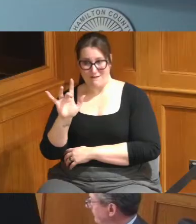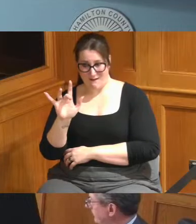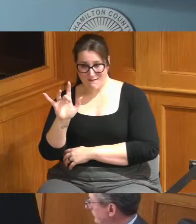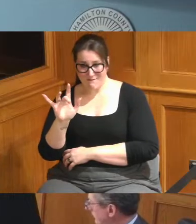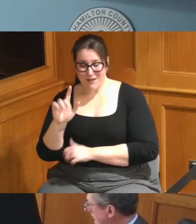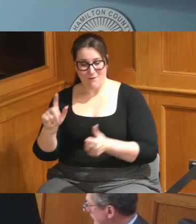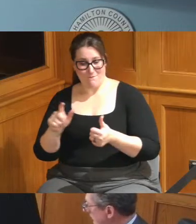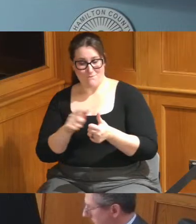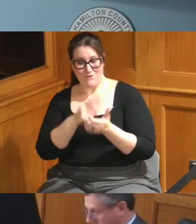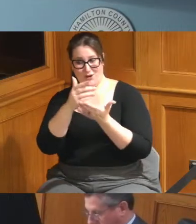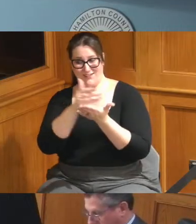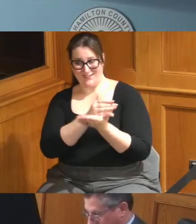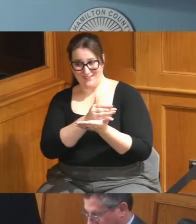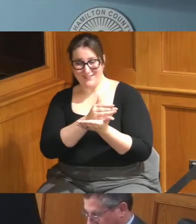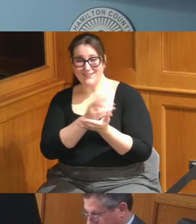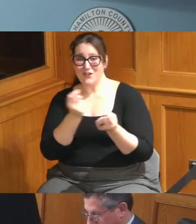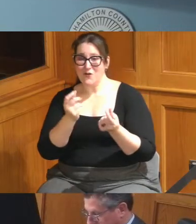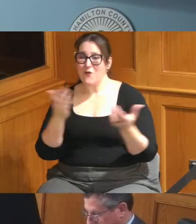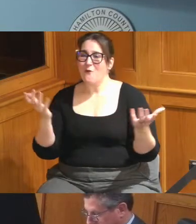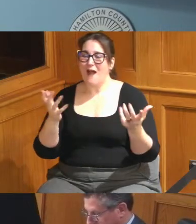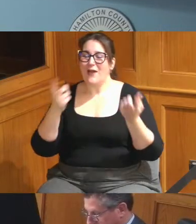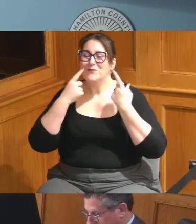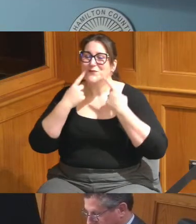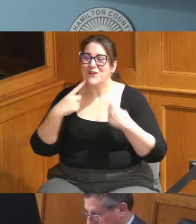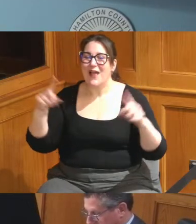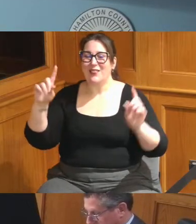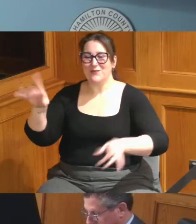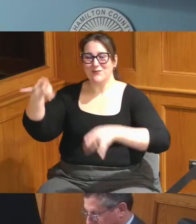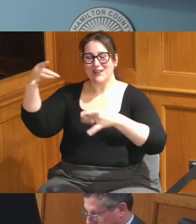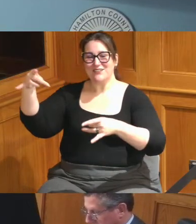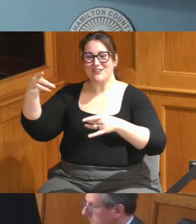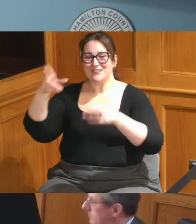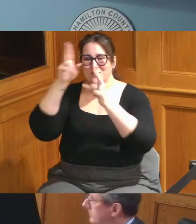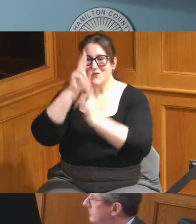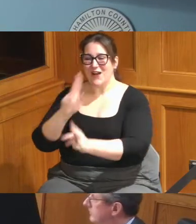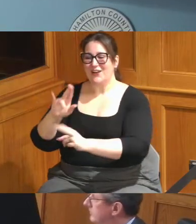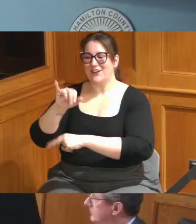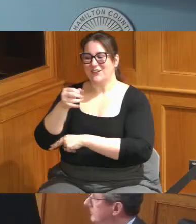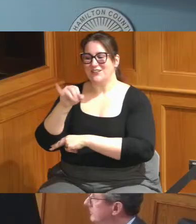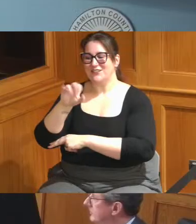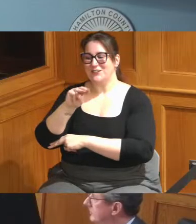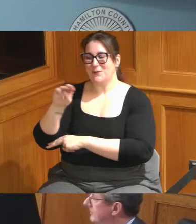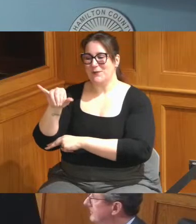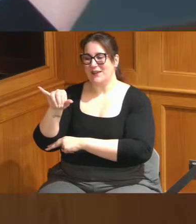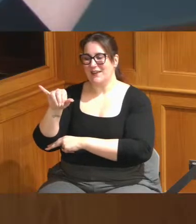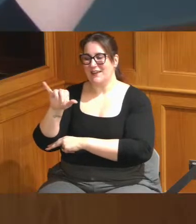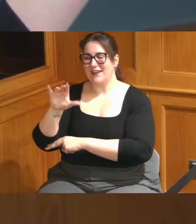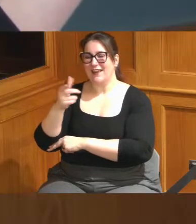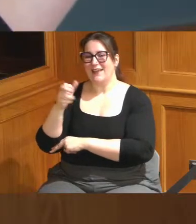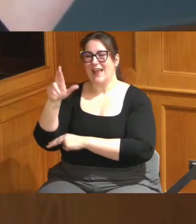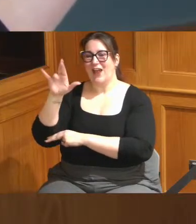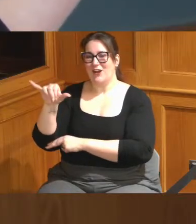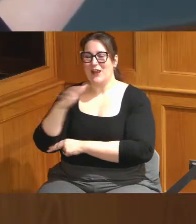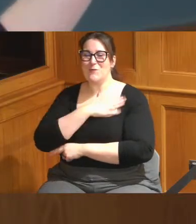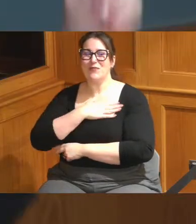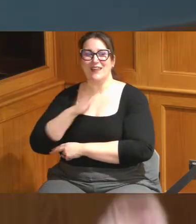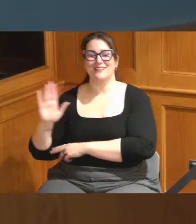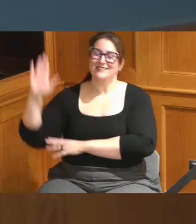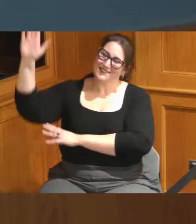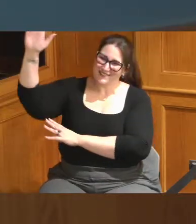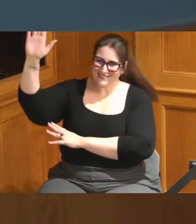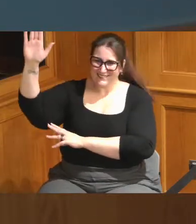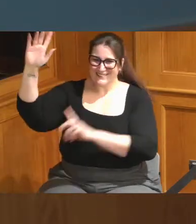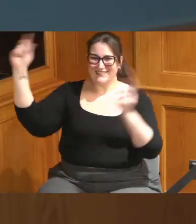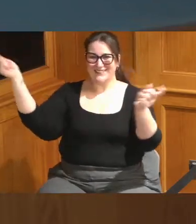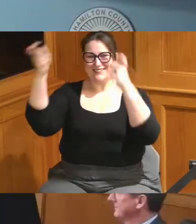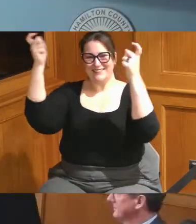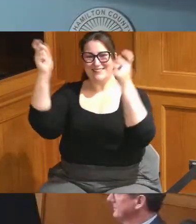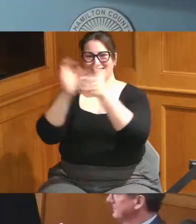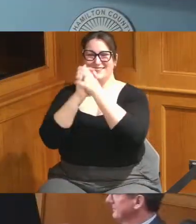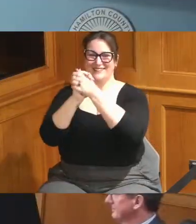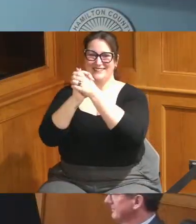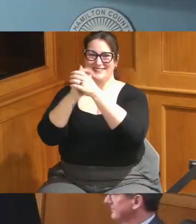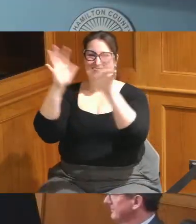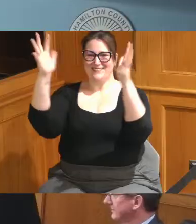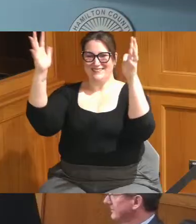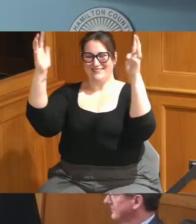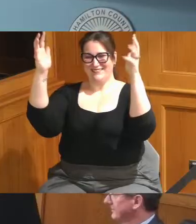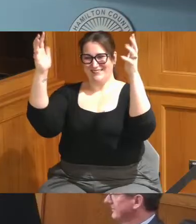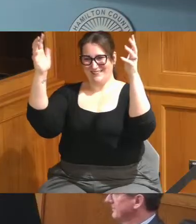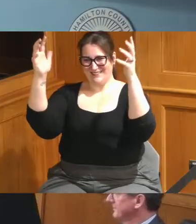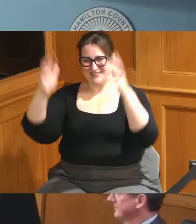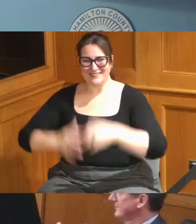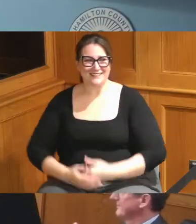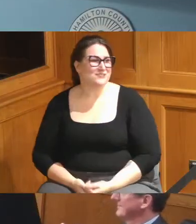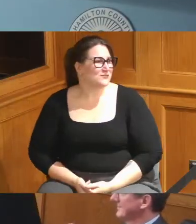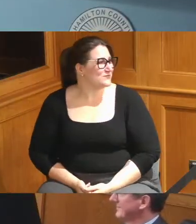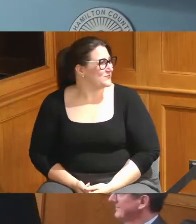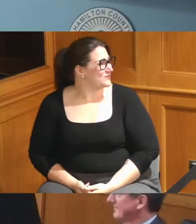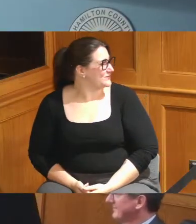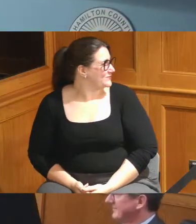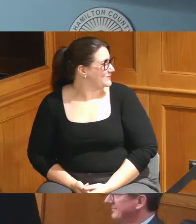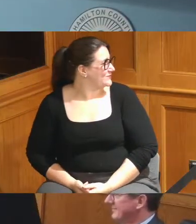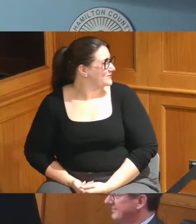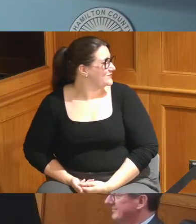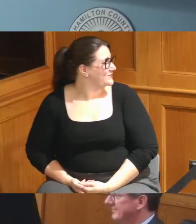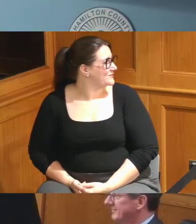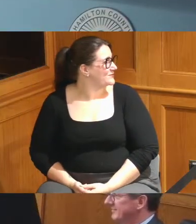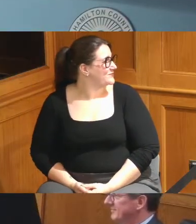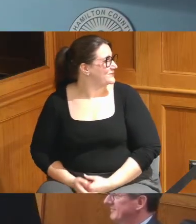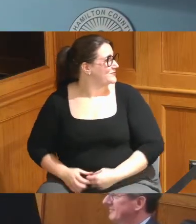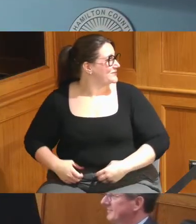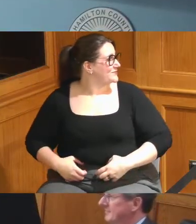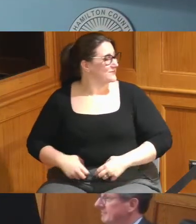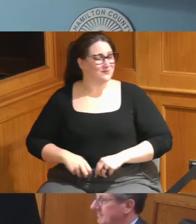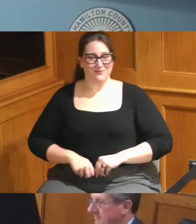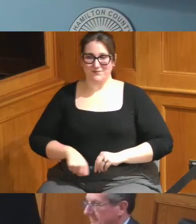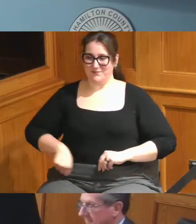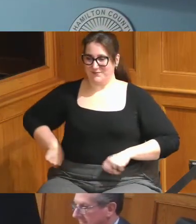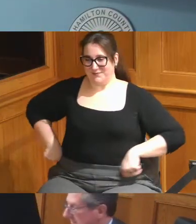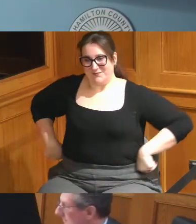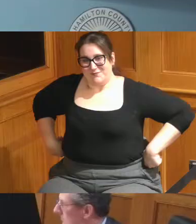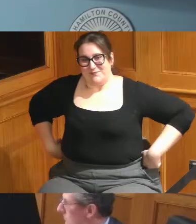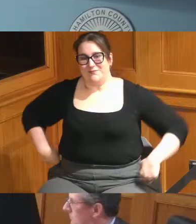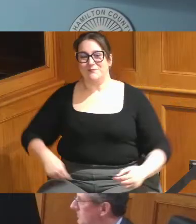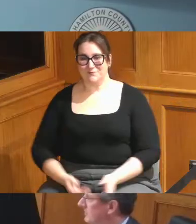item on our agenda is a proclamation honoring Jimmy and Gary. Please raise your hands.